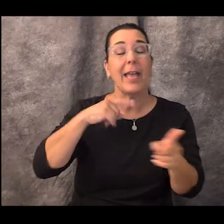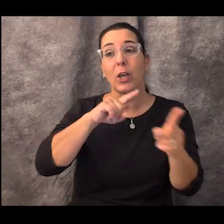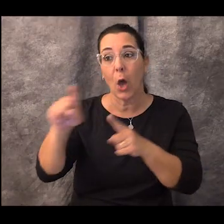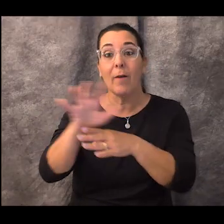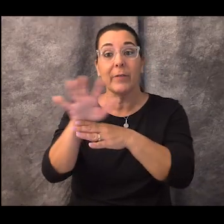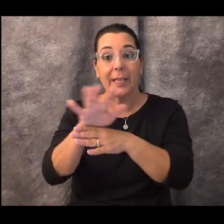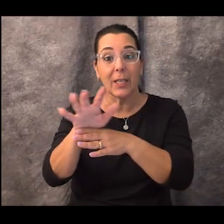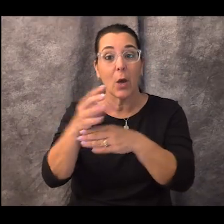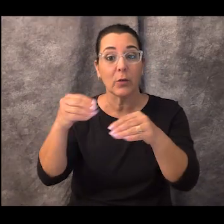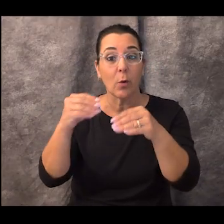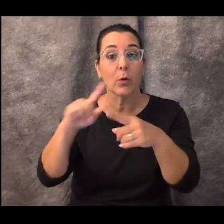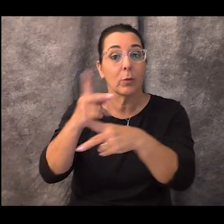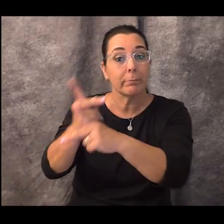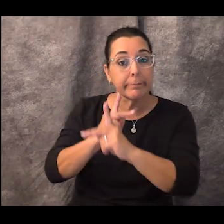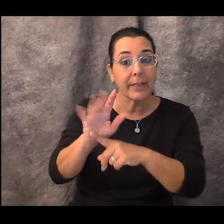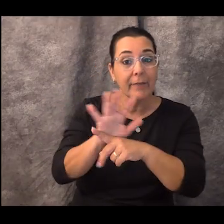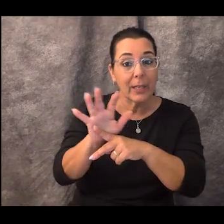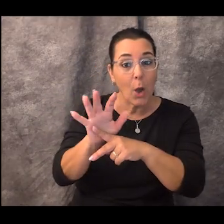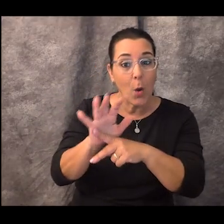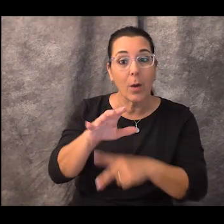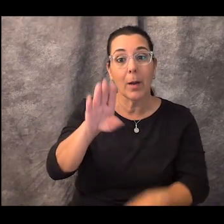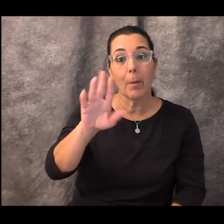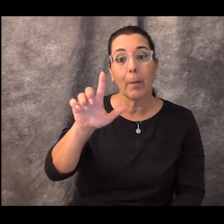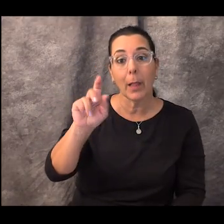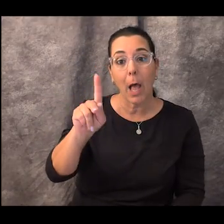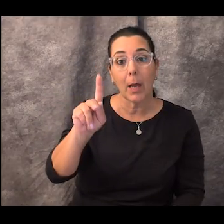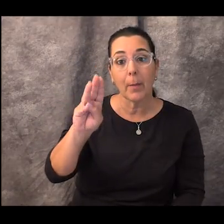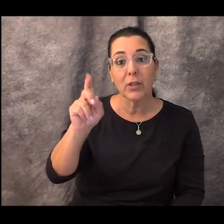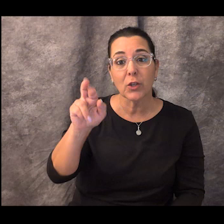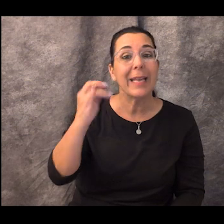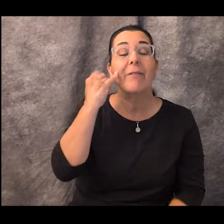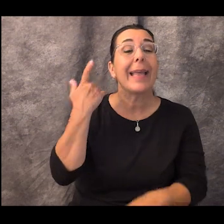but if I can't go to blockbuster, my rights aren't being violated, right?